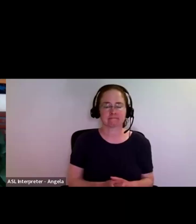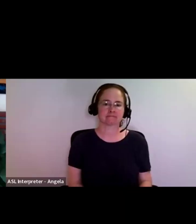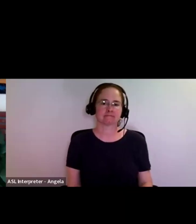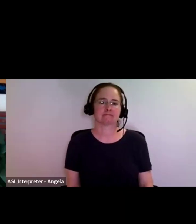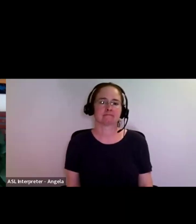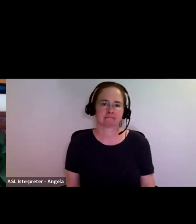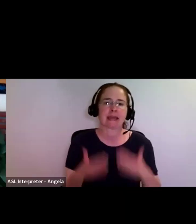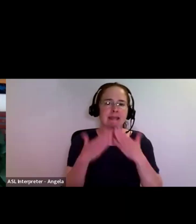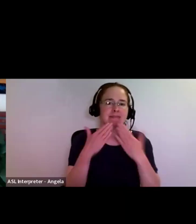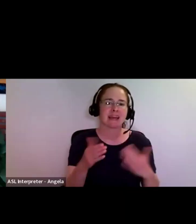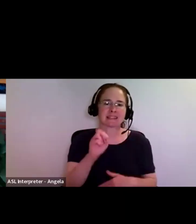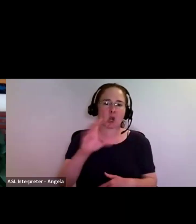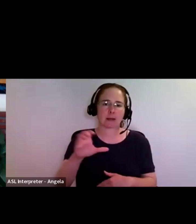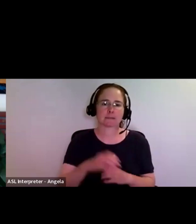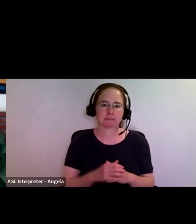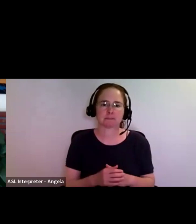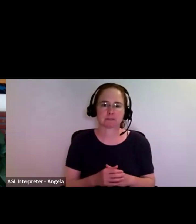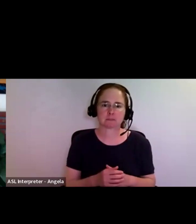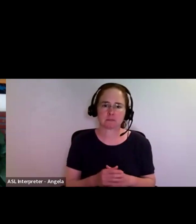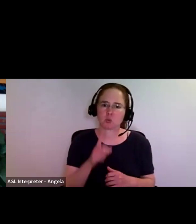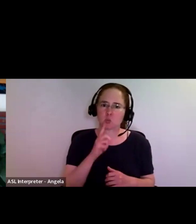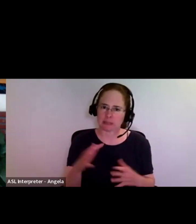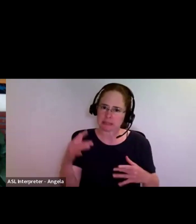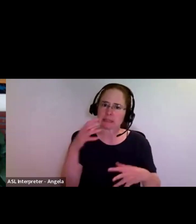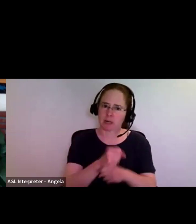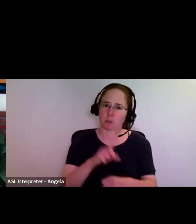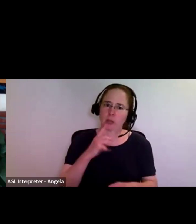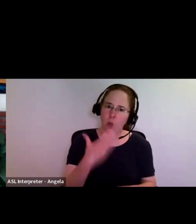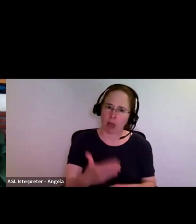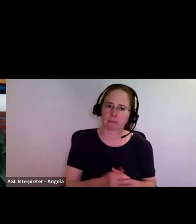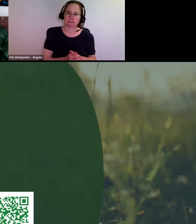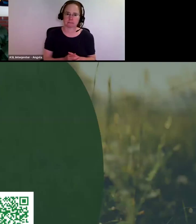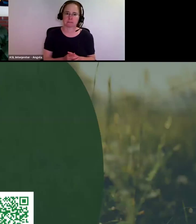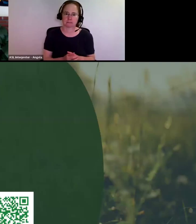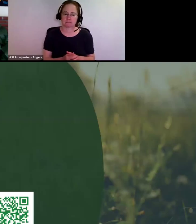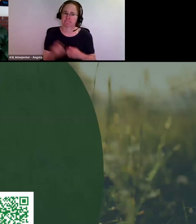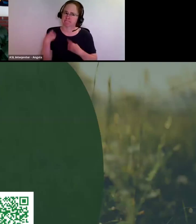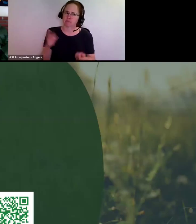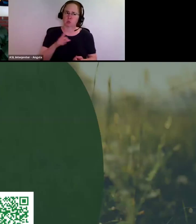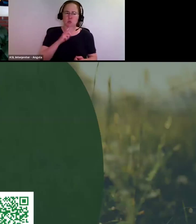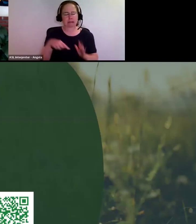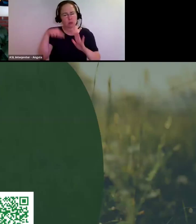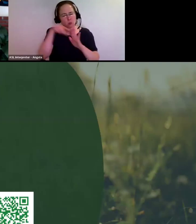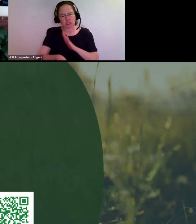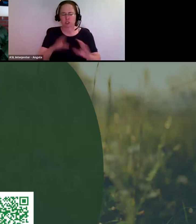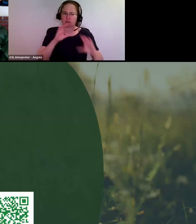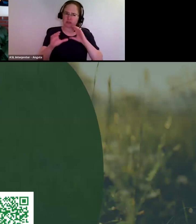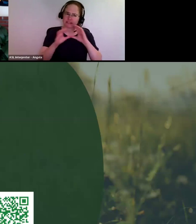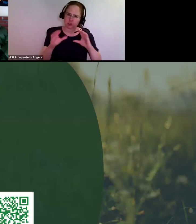Alixe Bonardi: Thanks, Eric. And I think you really summed that up really well. This has been a rich conversation, and as as